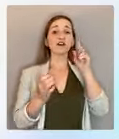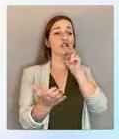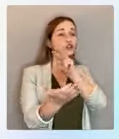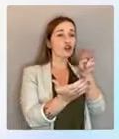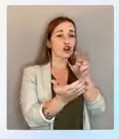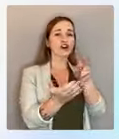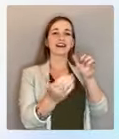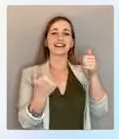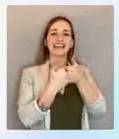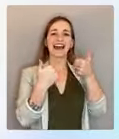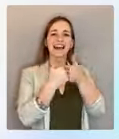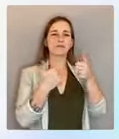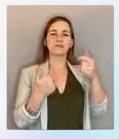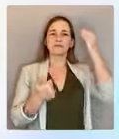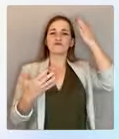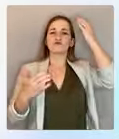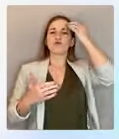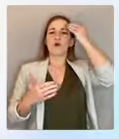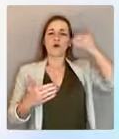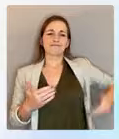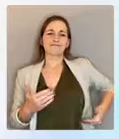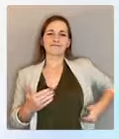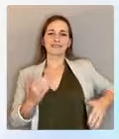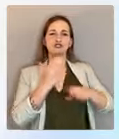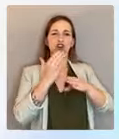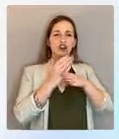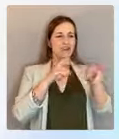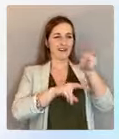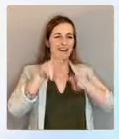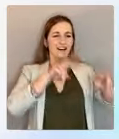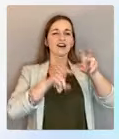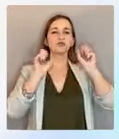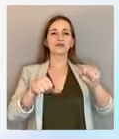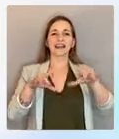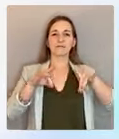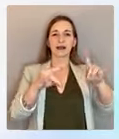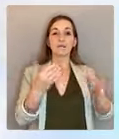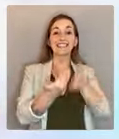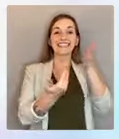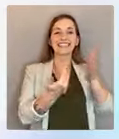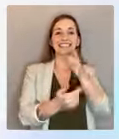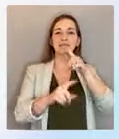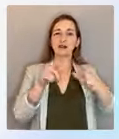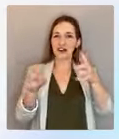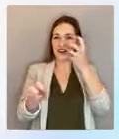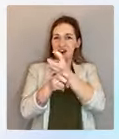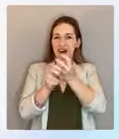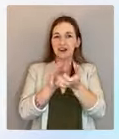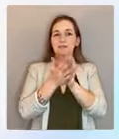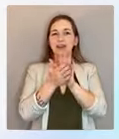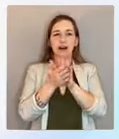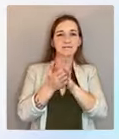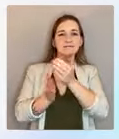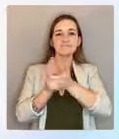and understand how it works, but you could spend your whole life playing this game and still not be the best player in the world. So we put it together,